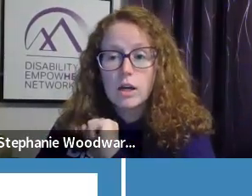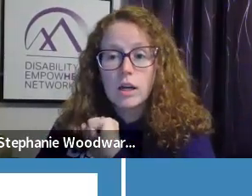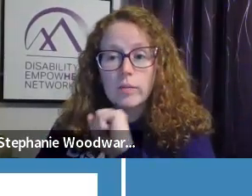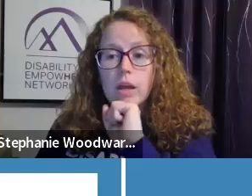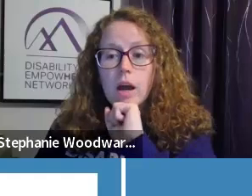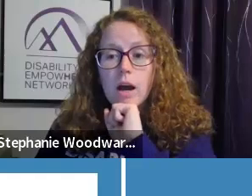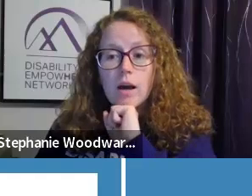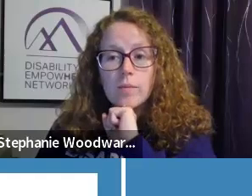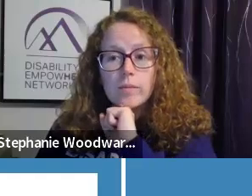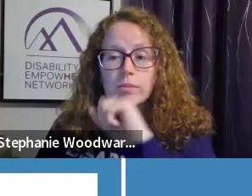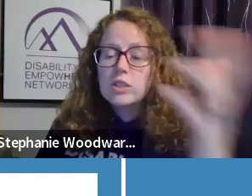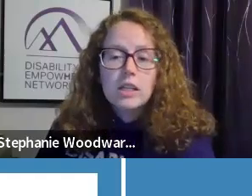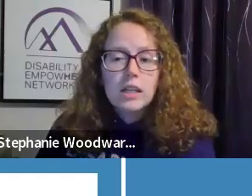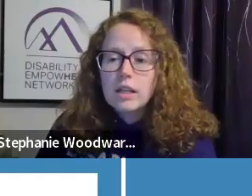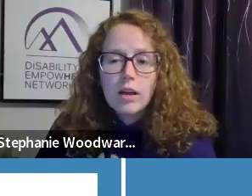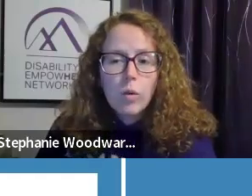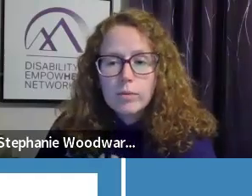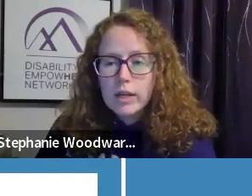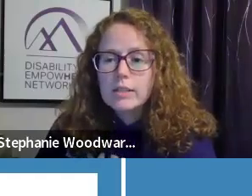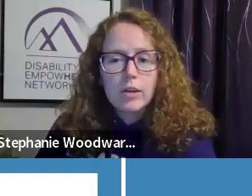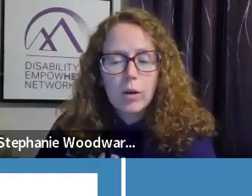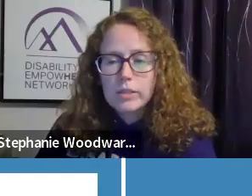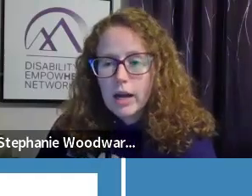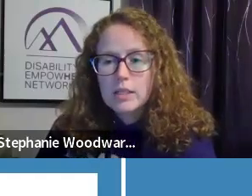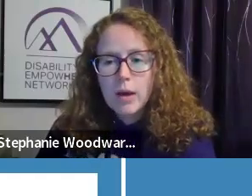the 1990s website, look for space jam. I'm pretty sure space jam has not